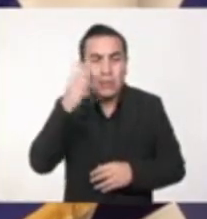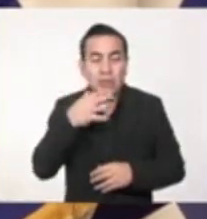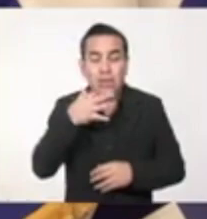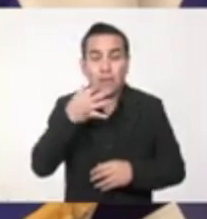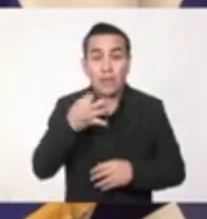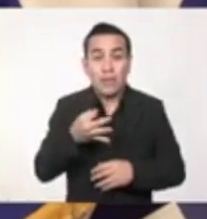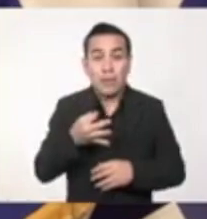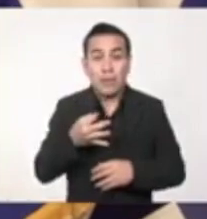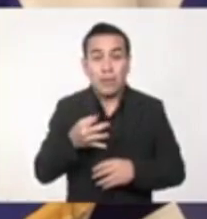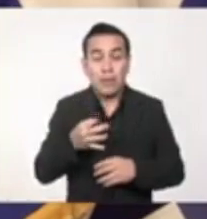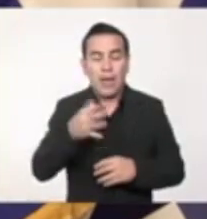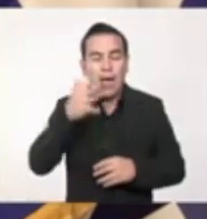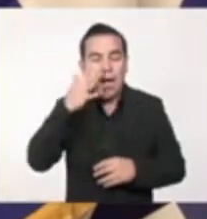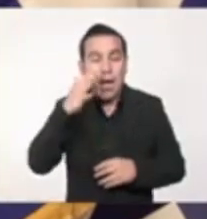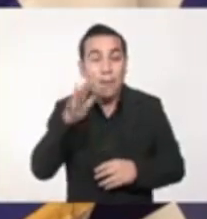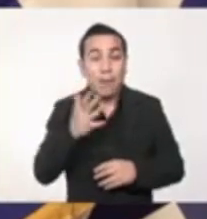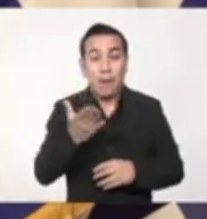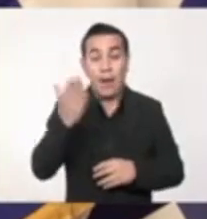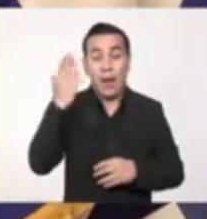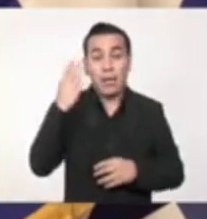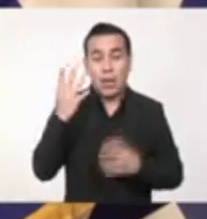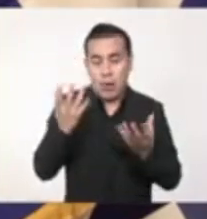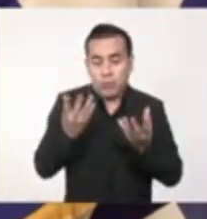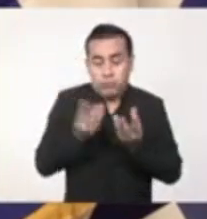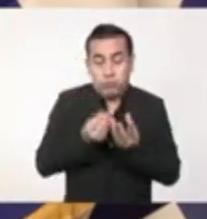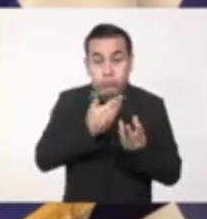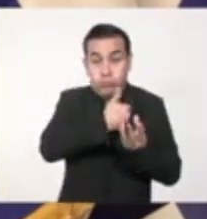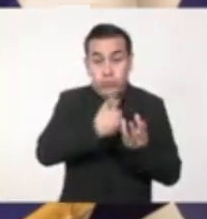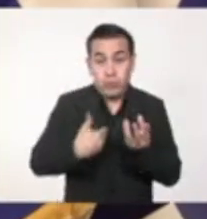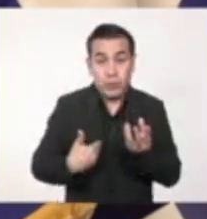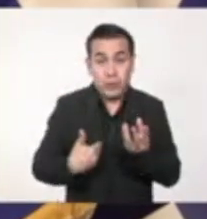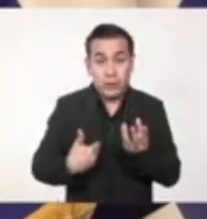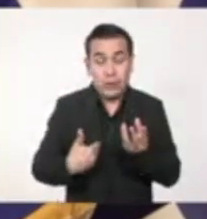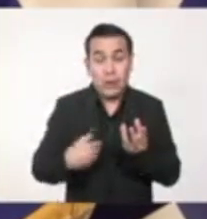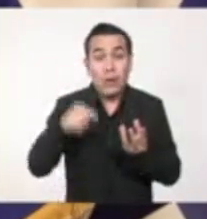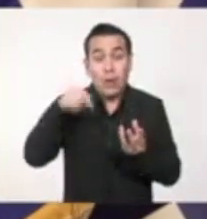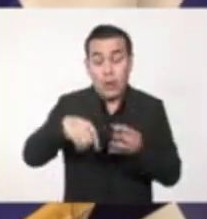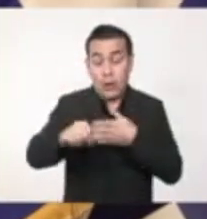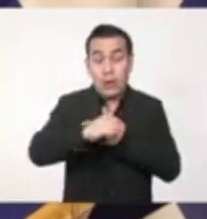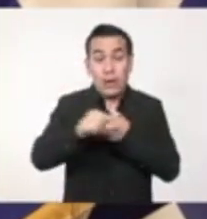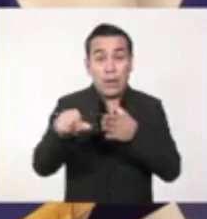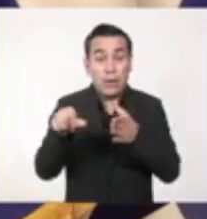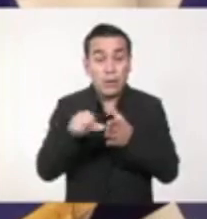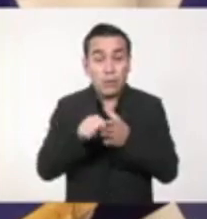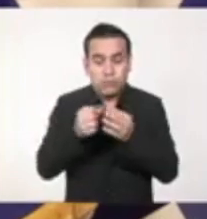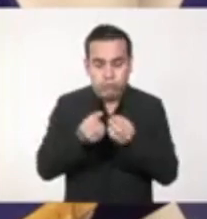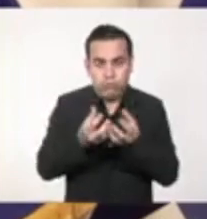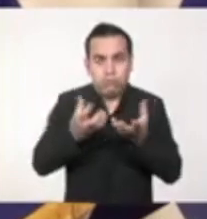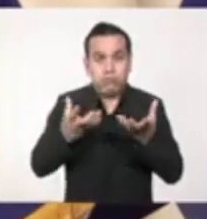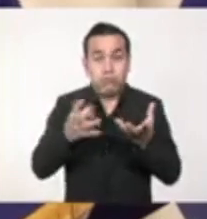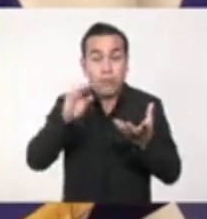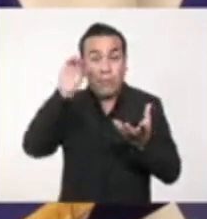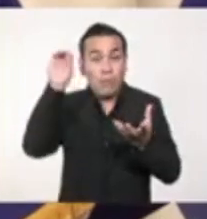un pastel de votos más pequeño, nuestra porción fue mucho más big, and I don't mean just in percentage, but in quantity.